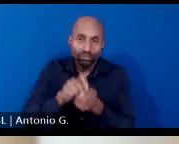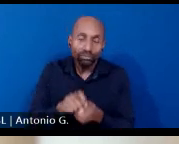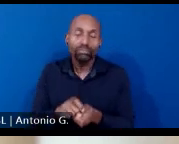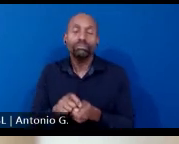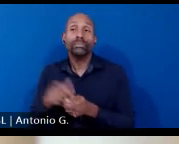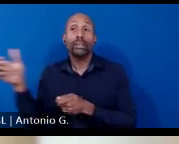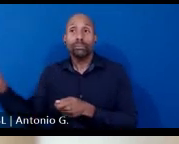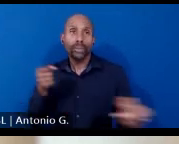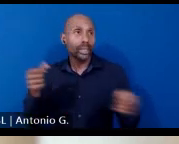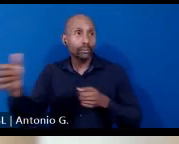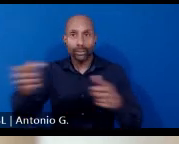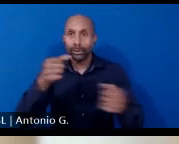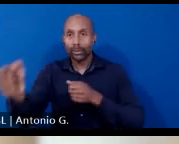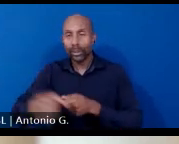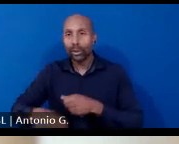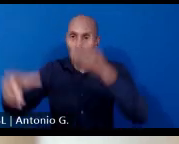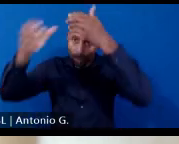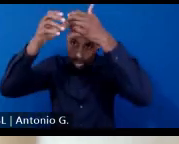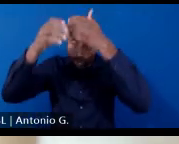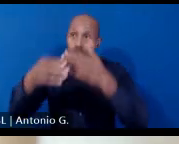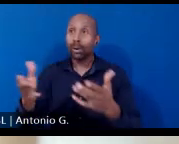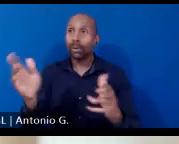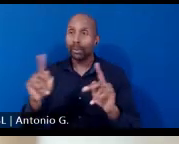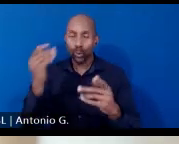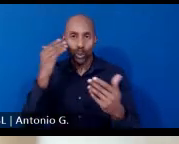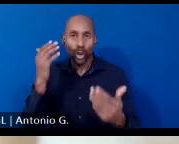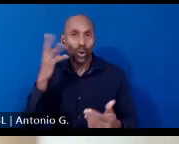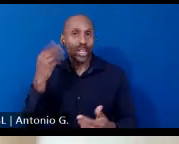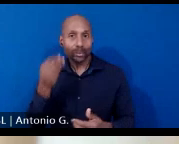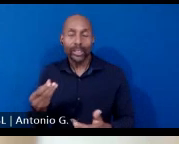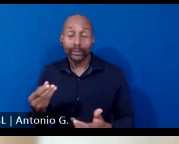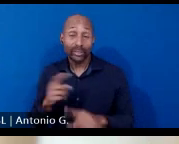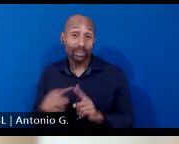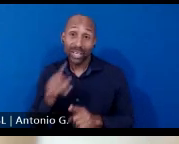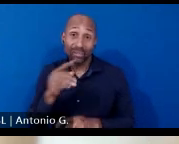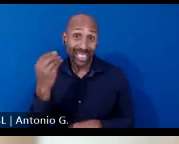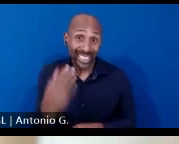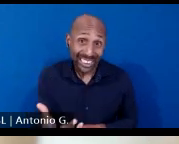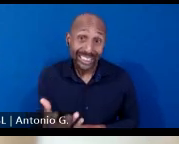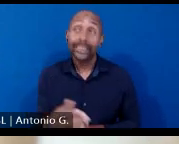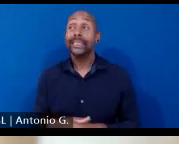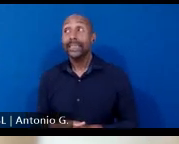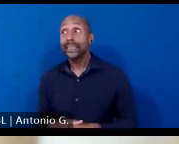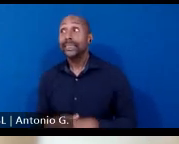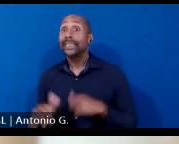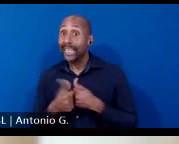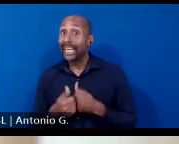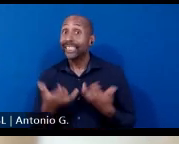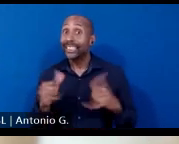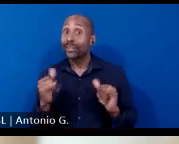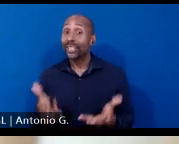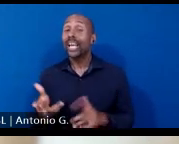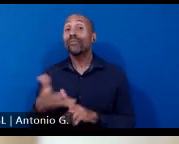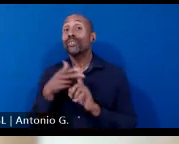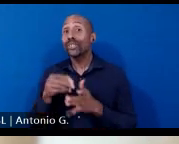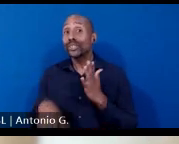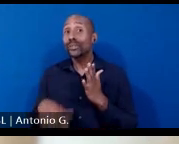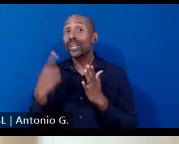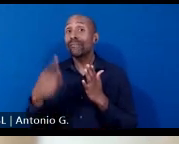But I'm not going to, you know, sugarcoat the fact that it is still really challenging to recruit students to teaching and